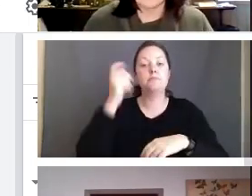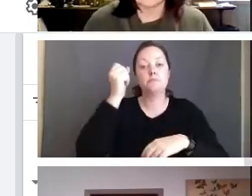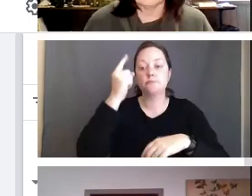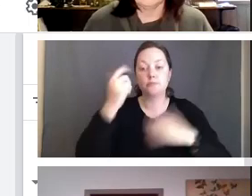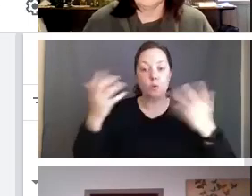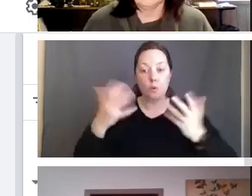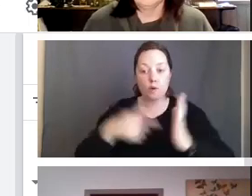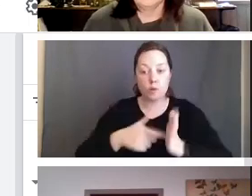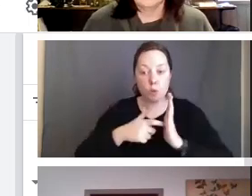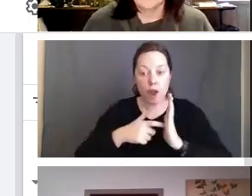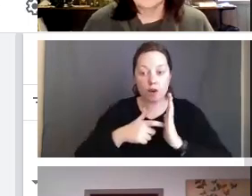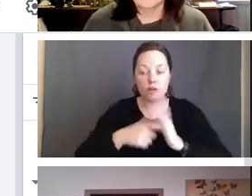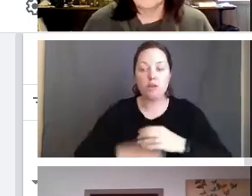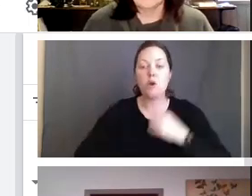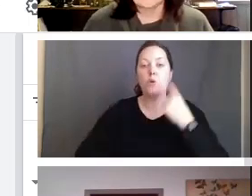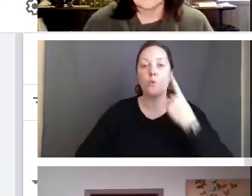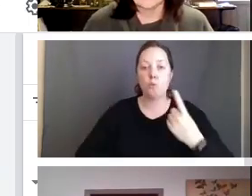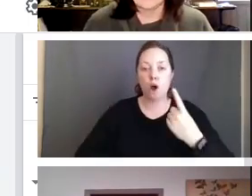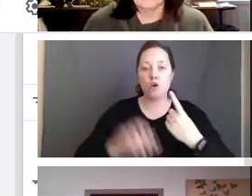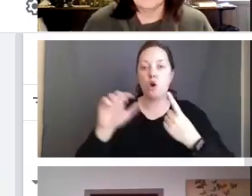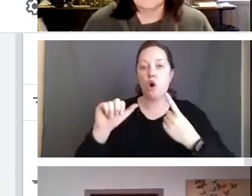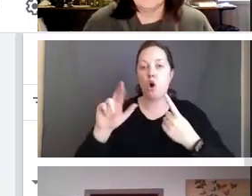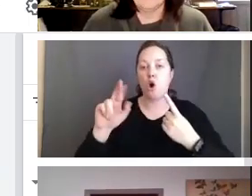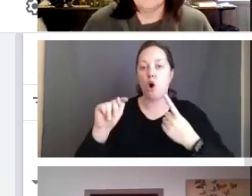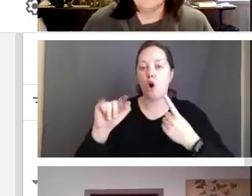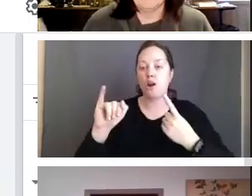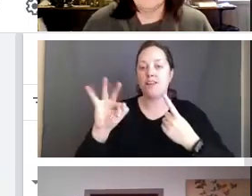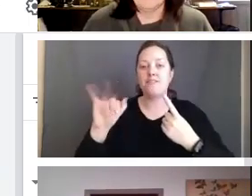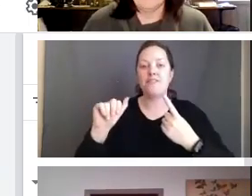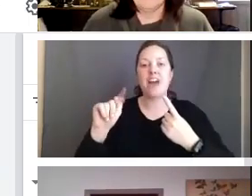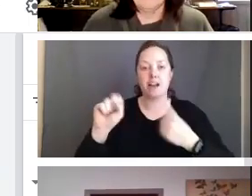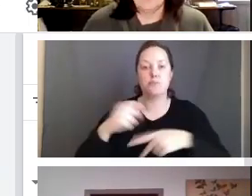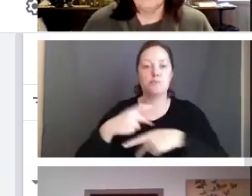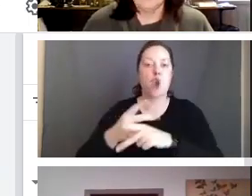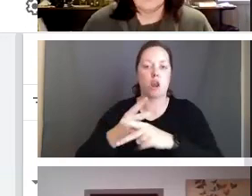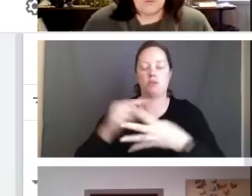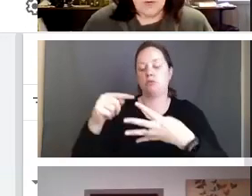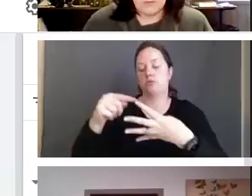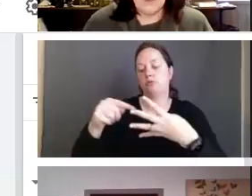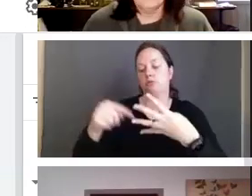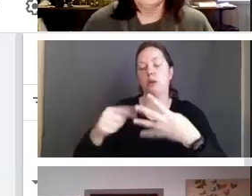From which I could place into a summary of what the student learned or